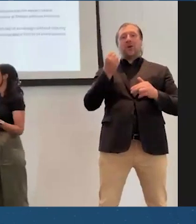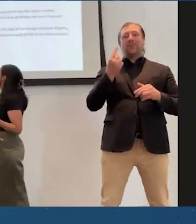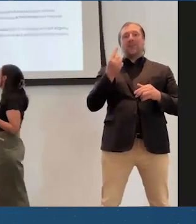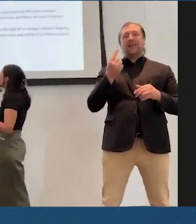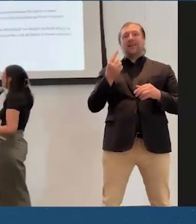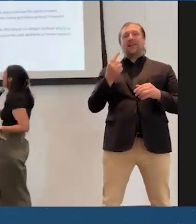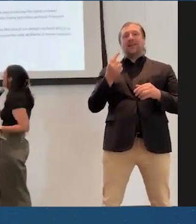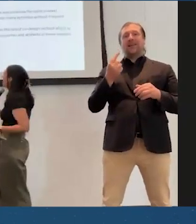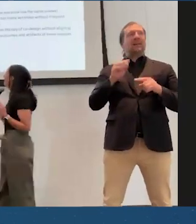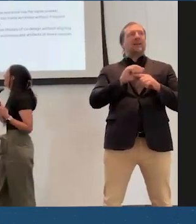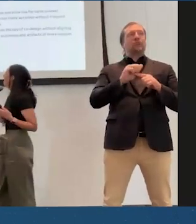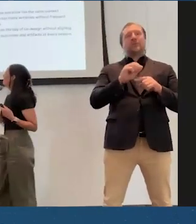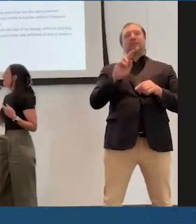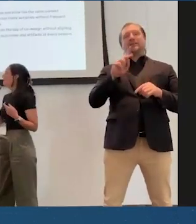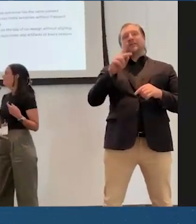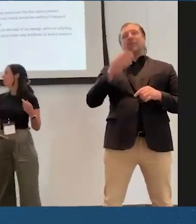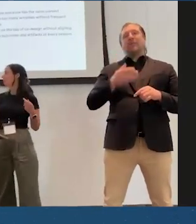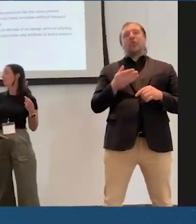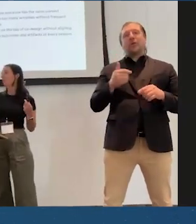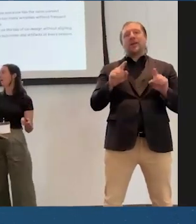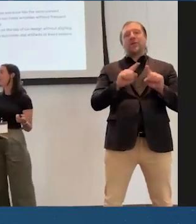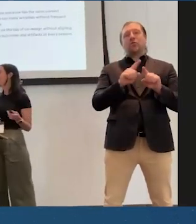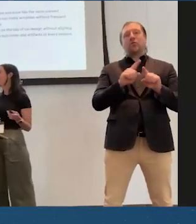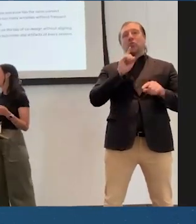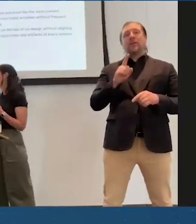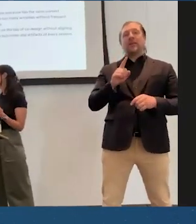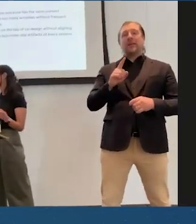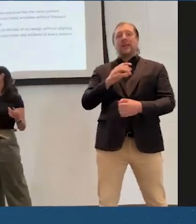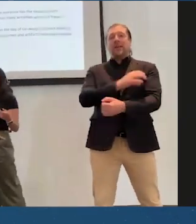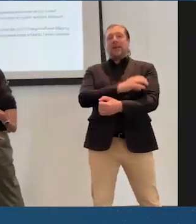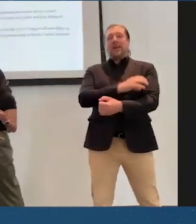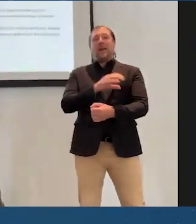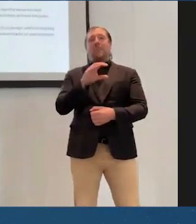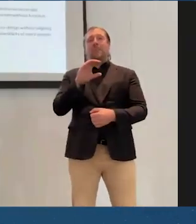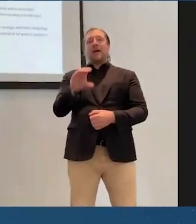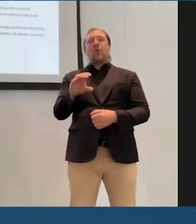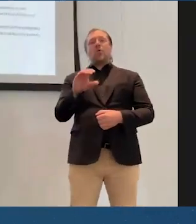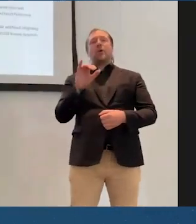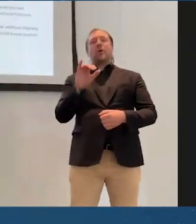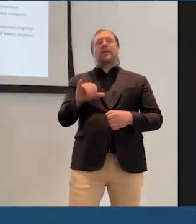up front, and really empowering especially external co-designers